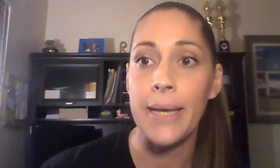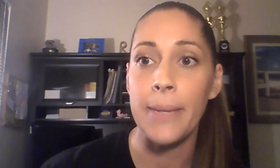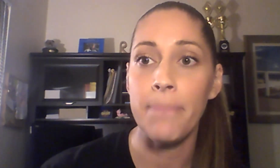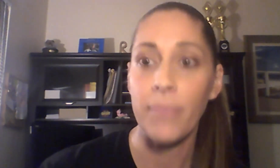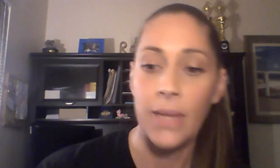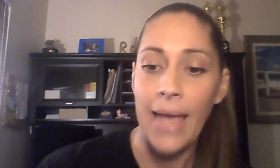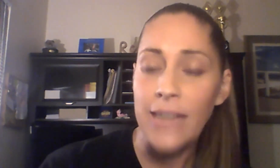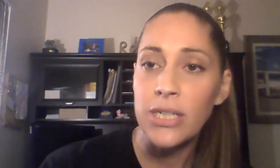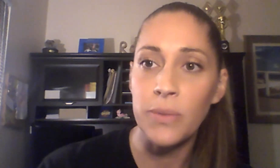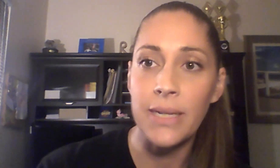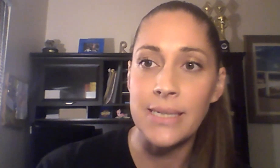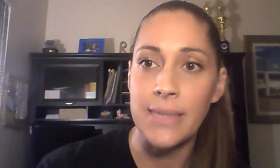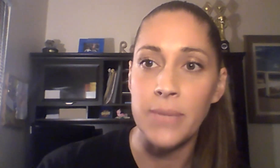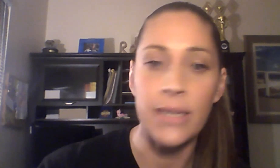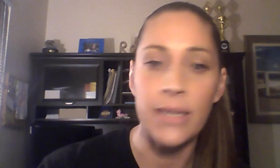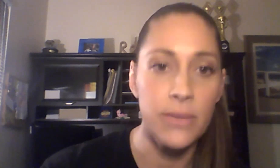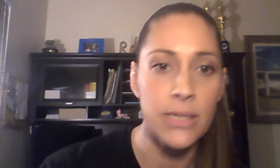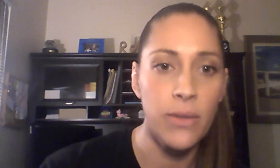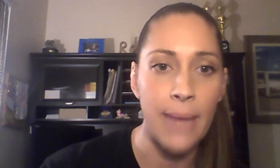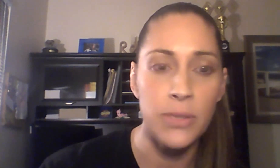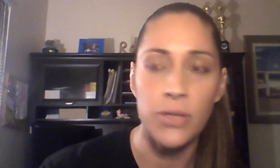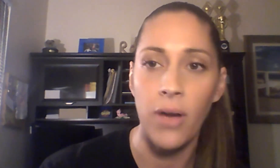Actually, I just realized as I'm talking too because I know the captions are on.